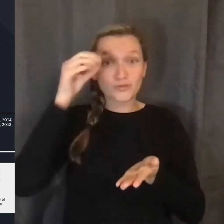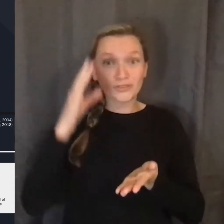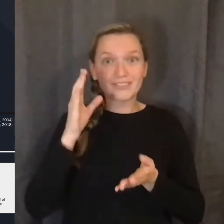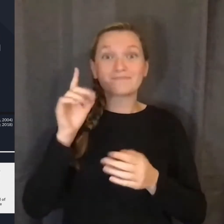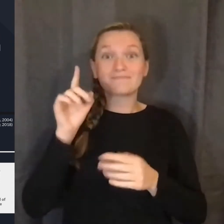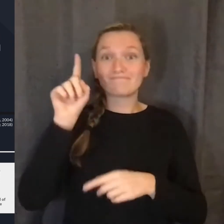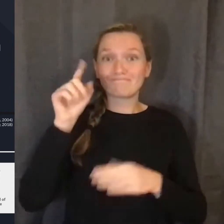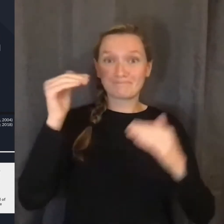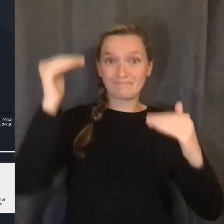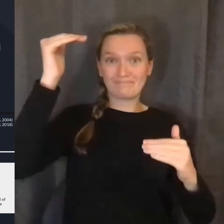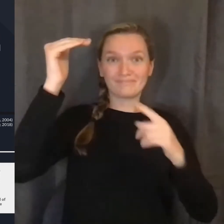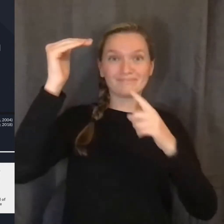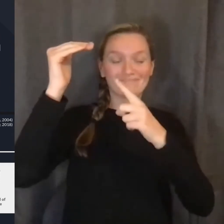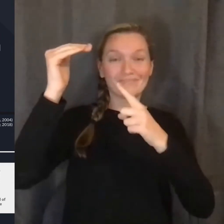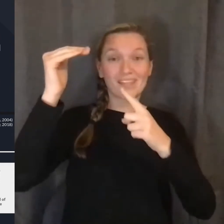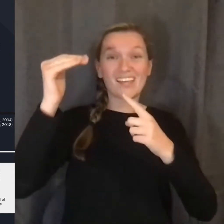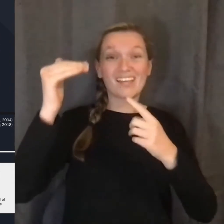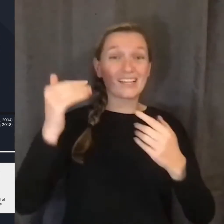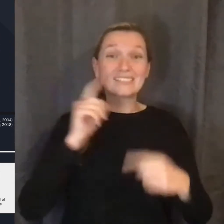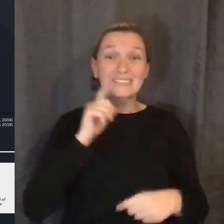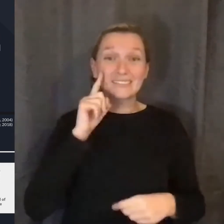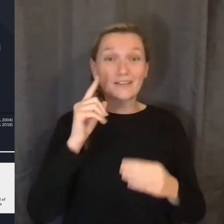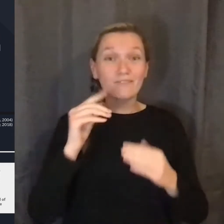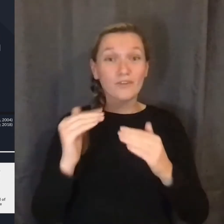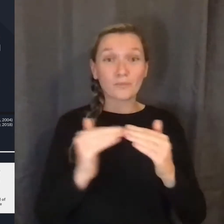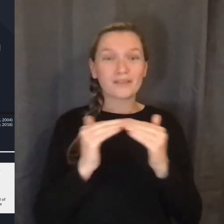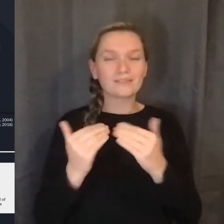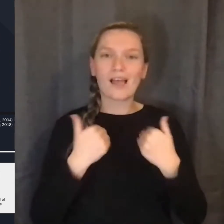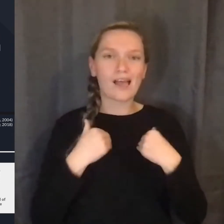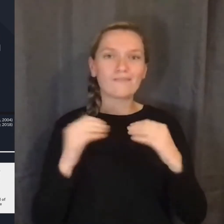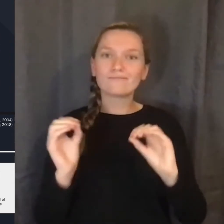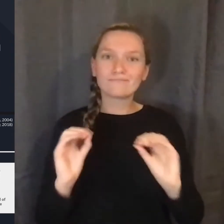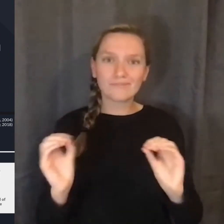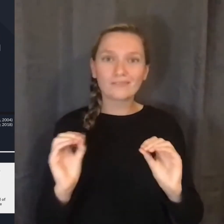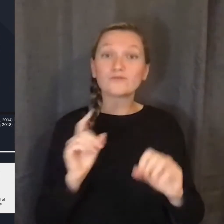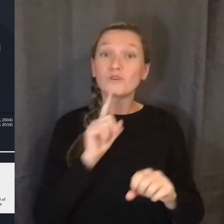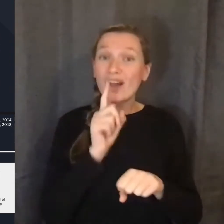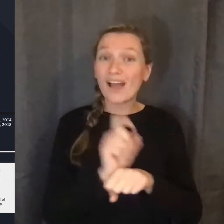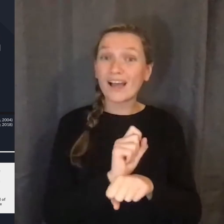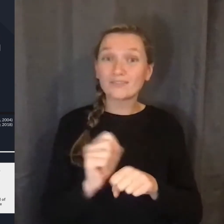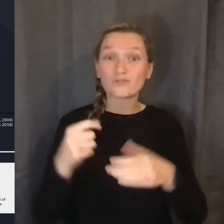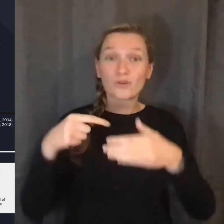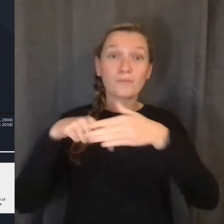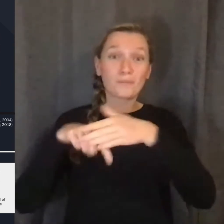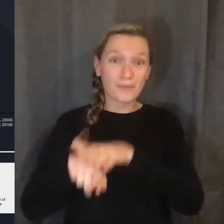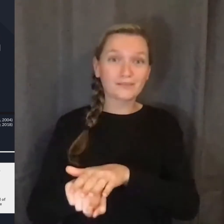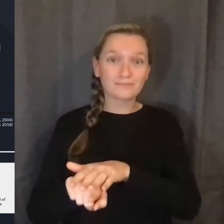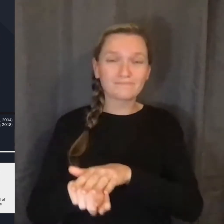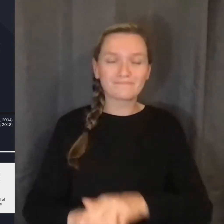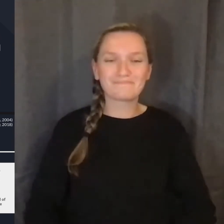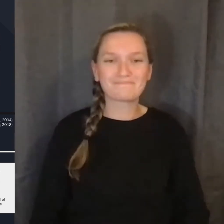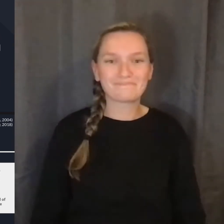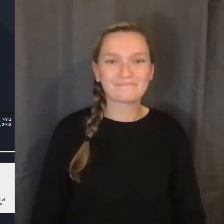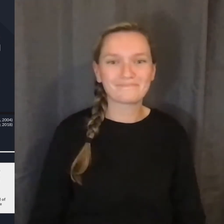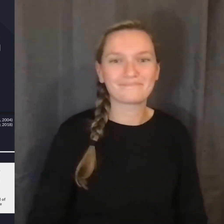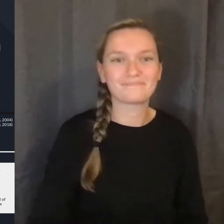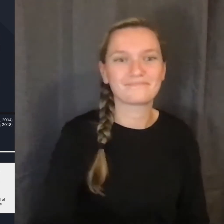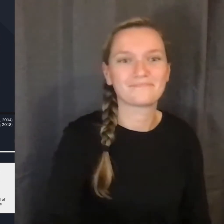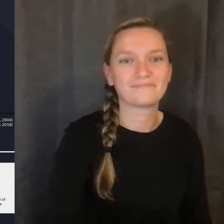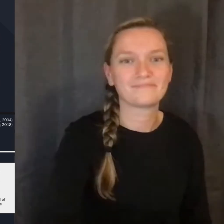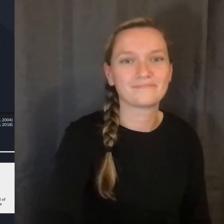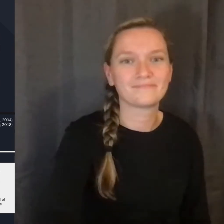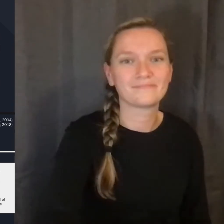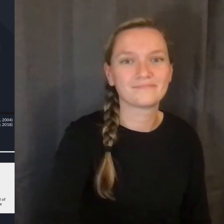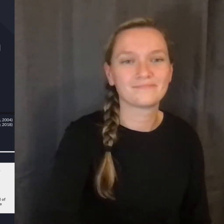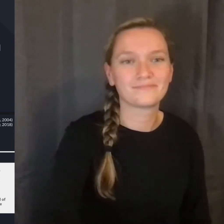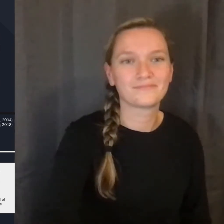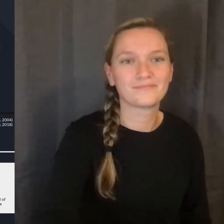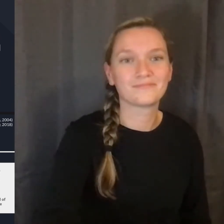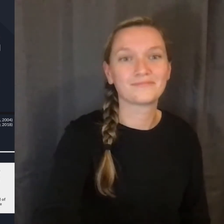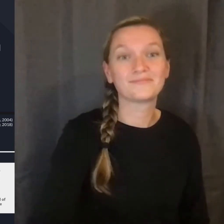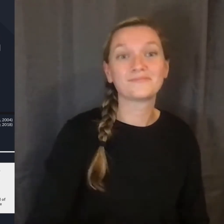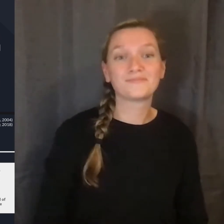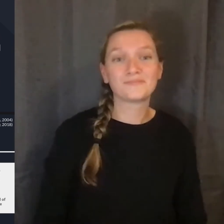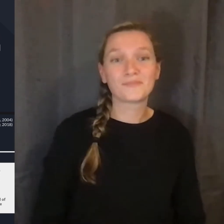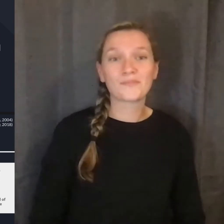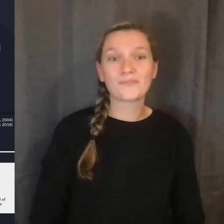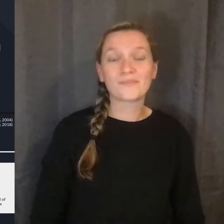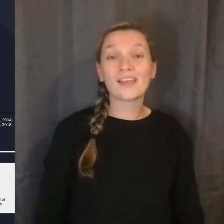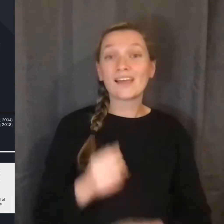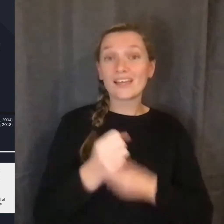attending a mainstream school don't have deaf peers attending school with them.